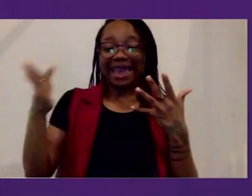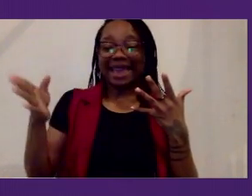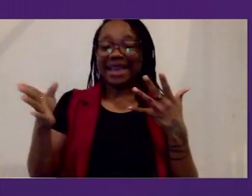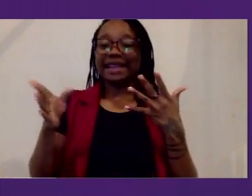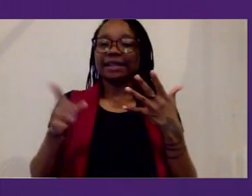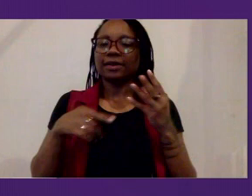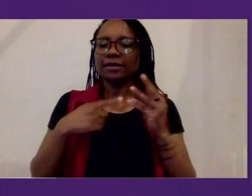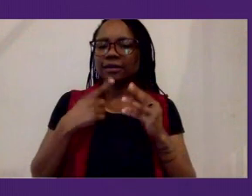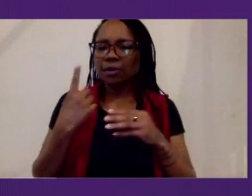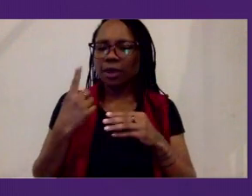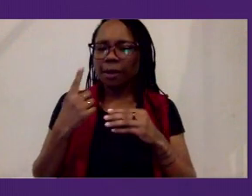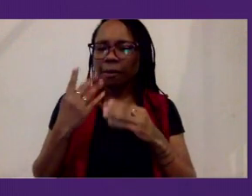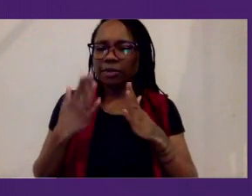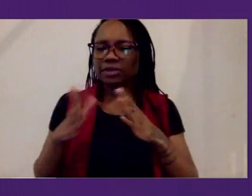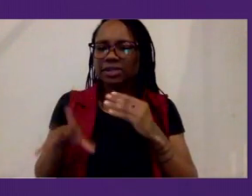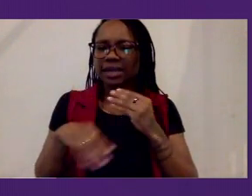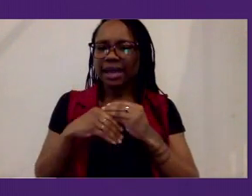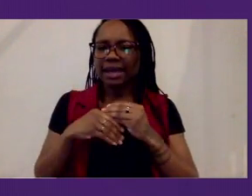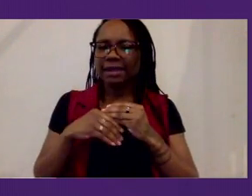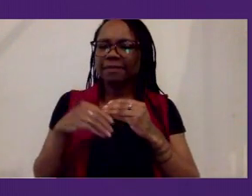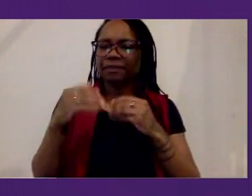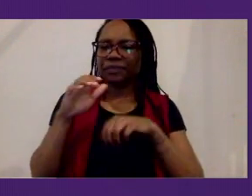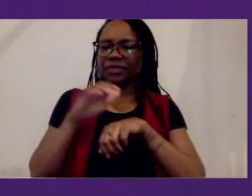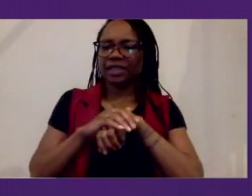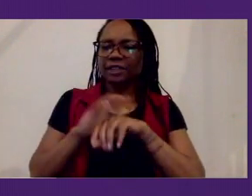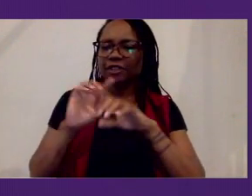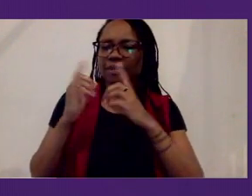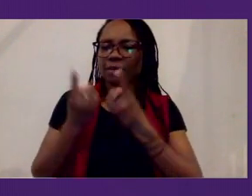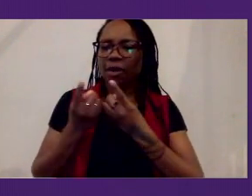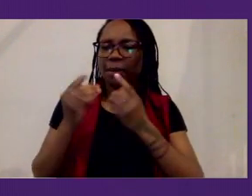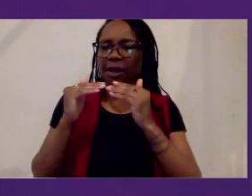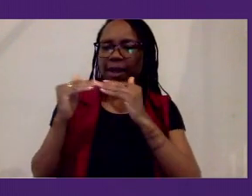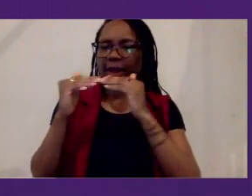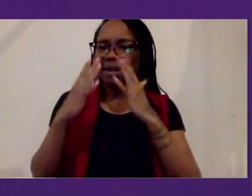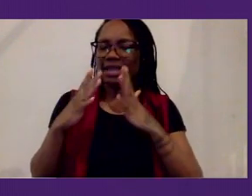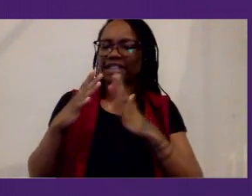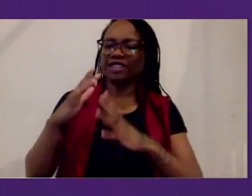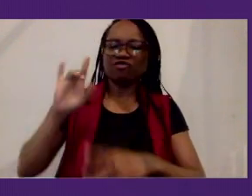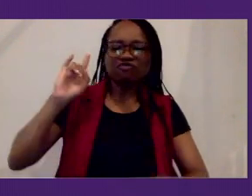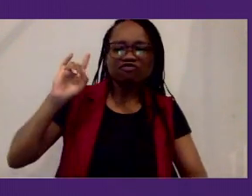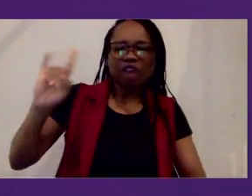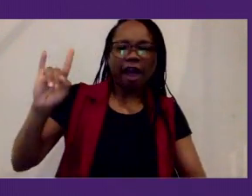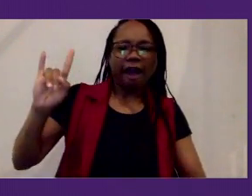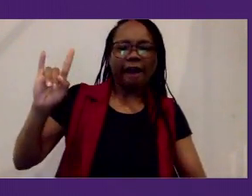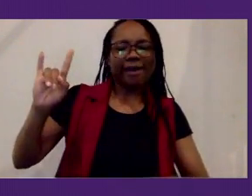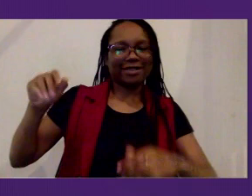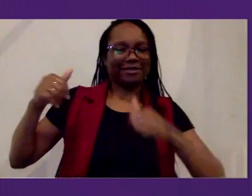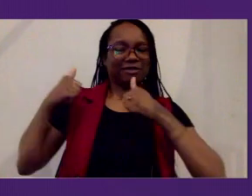added that their English department colleagues rock. Well, alright, (UNKNOWN), I love it for you.